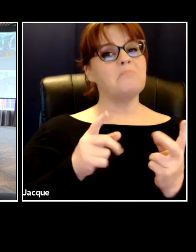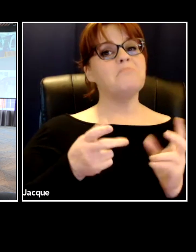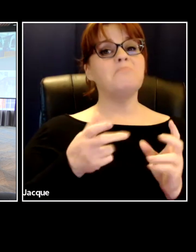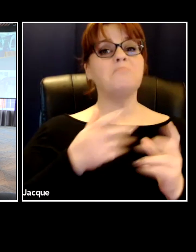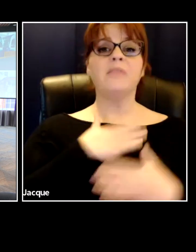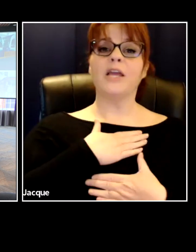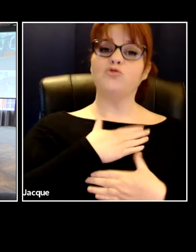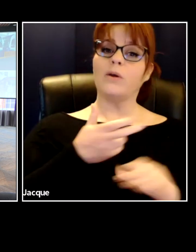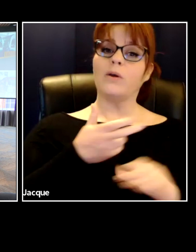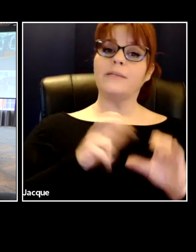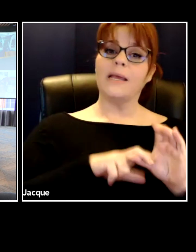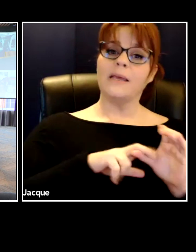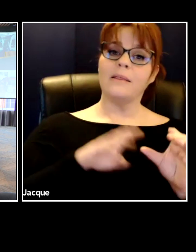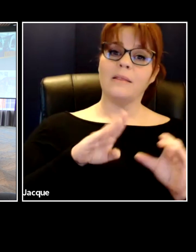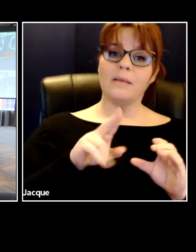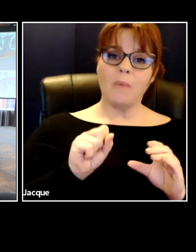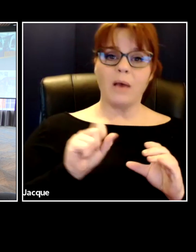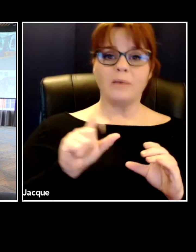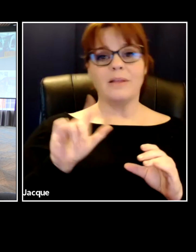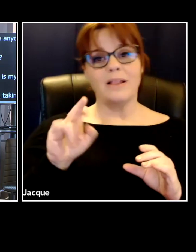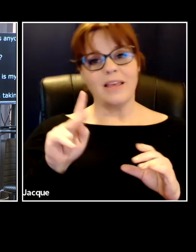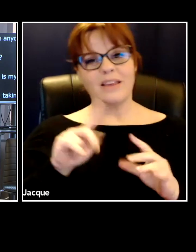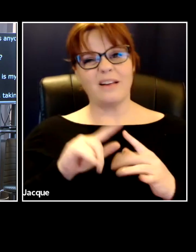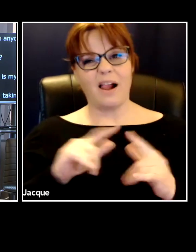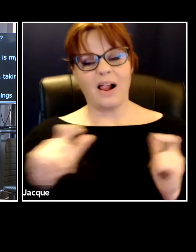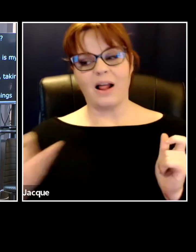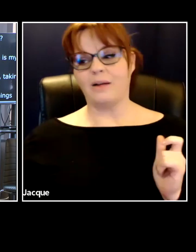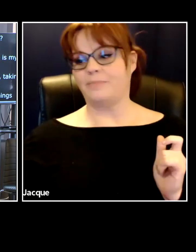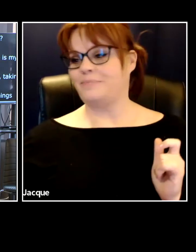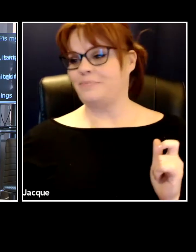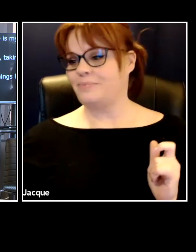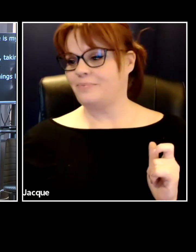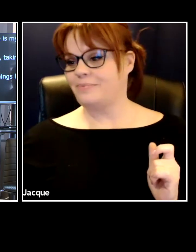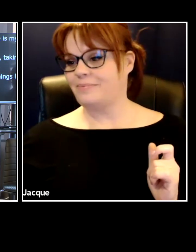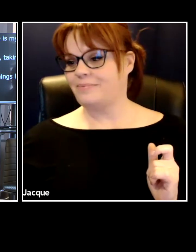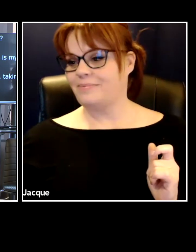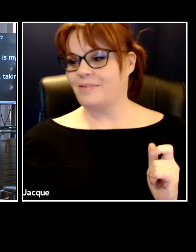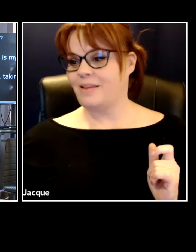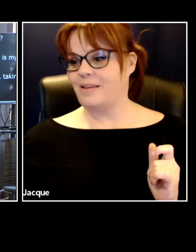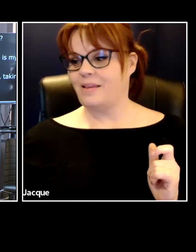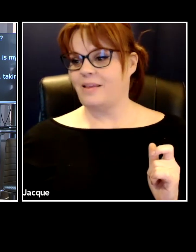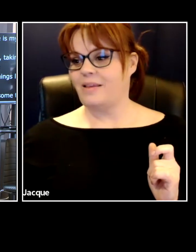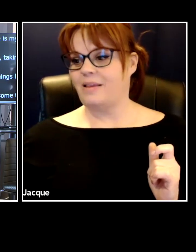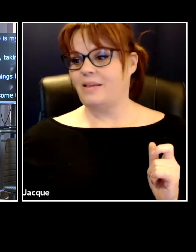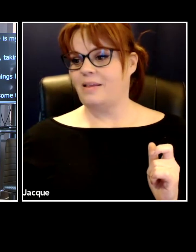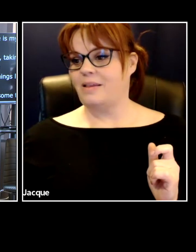taking the link and things like that. Awesome. Thanks for sharing. Is that Is that Clara?